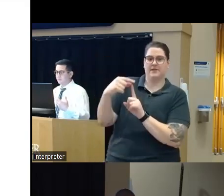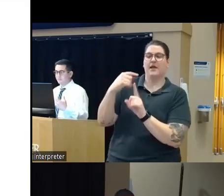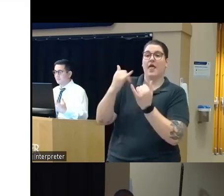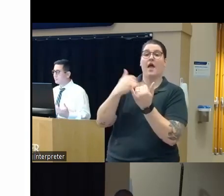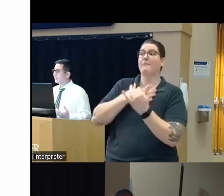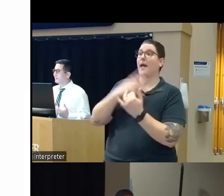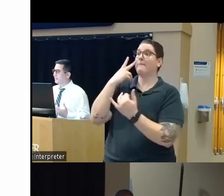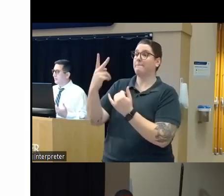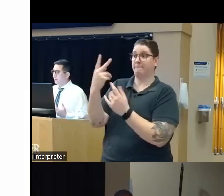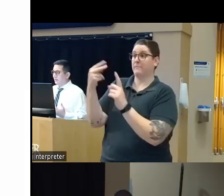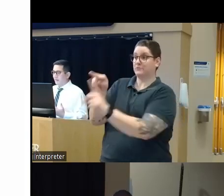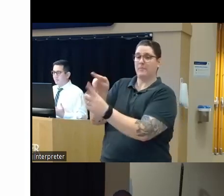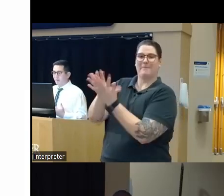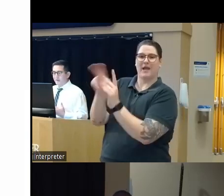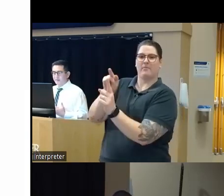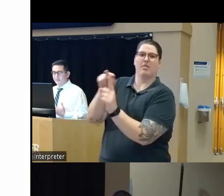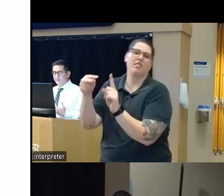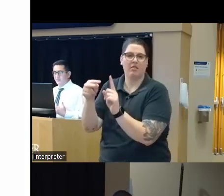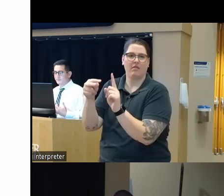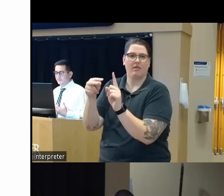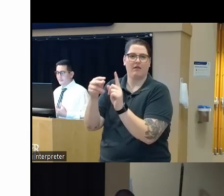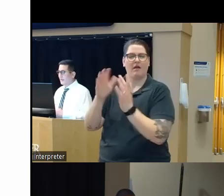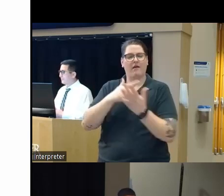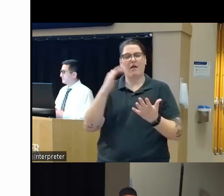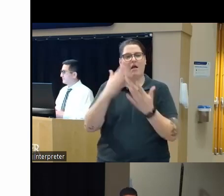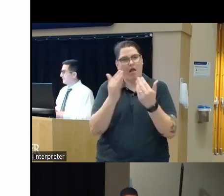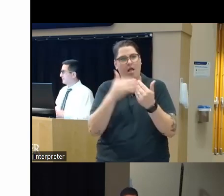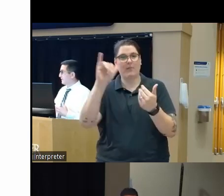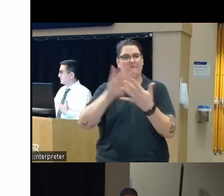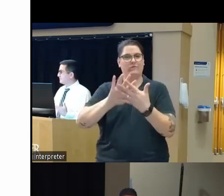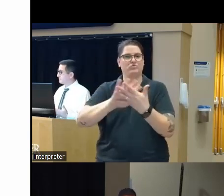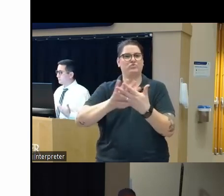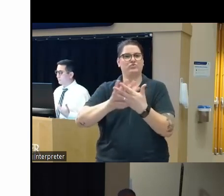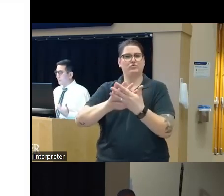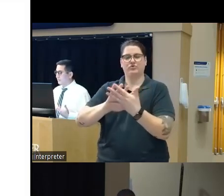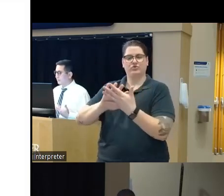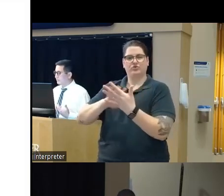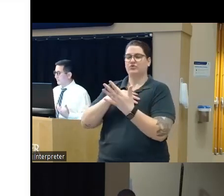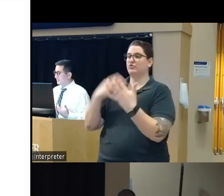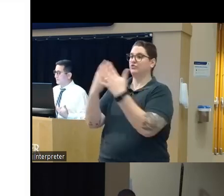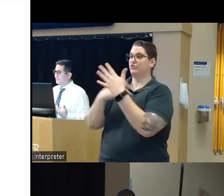there's this filtering uh apparatus deficit that happens that then leads to you know experiencing